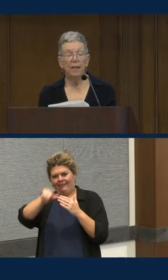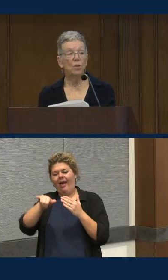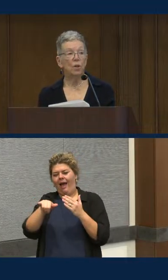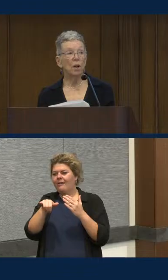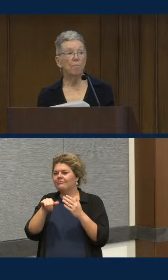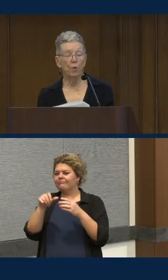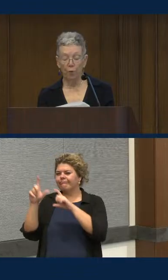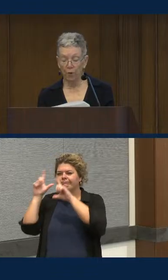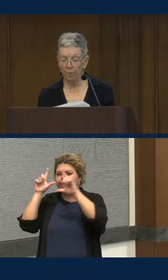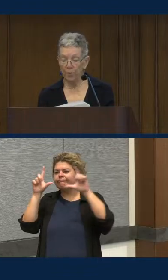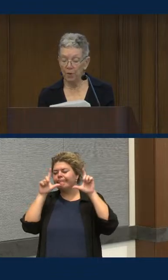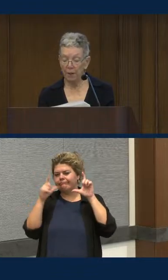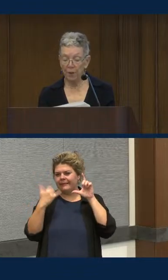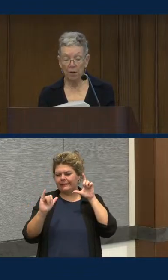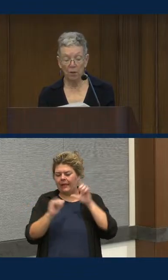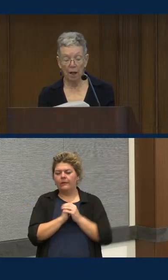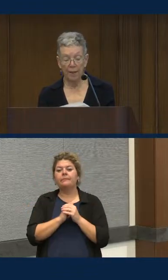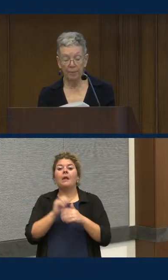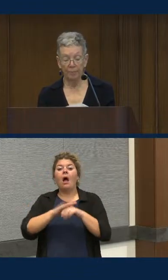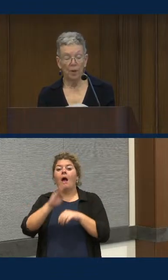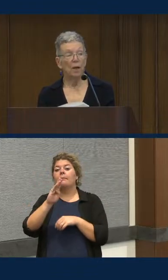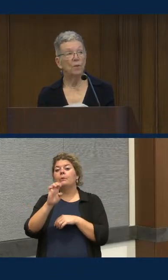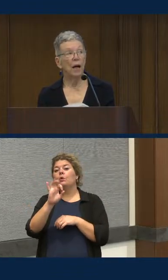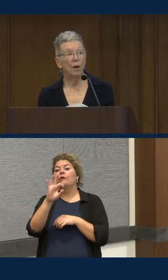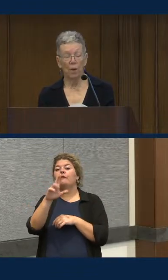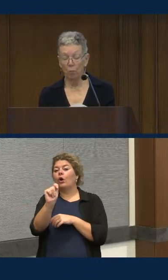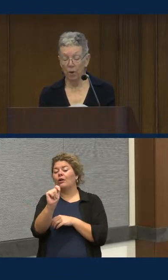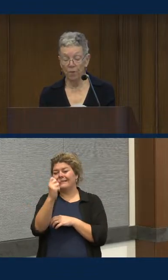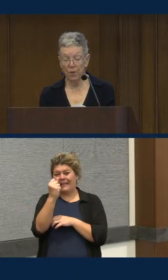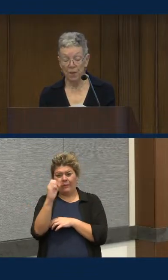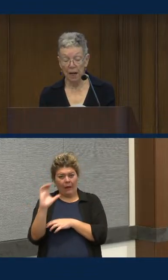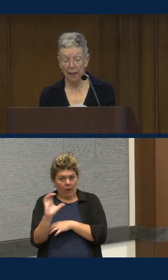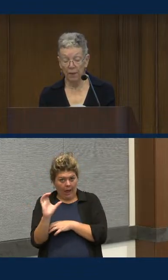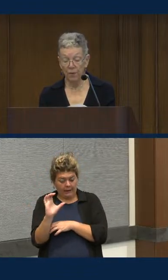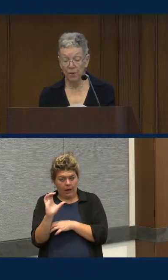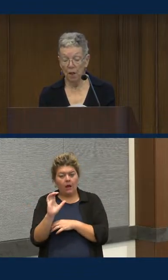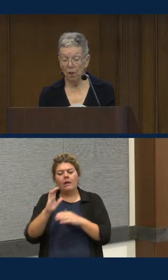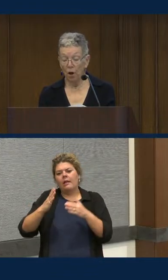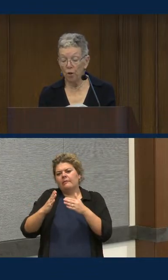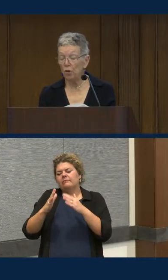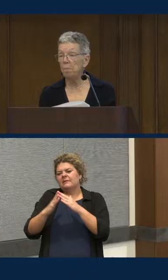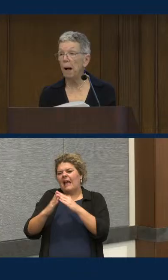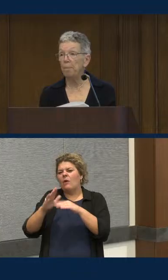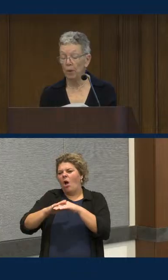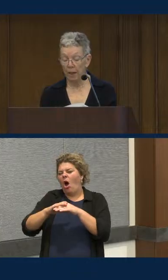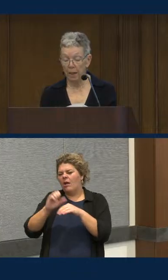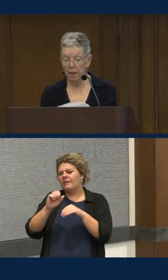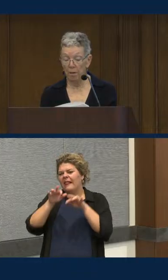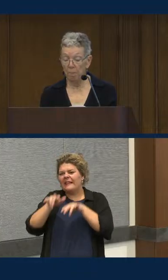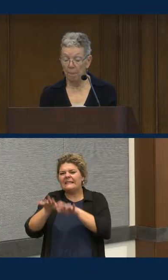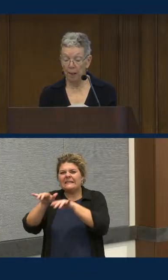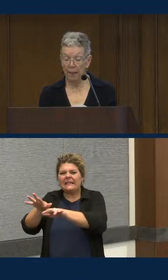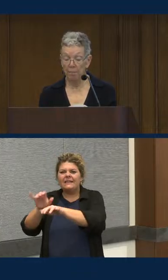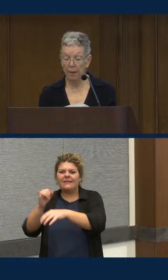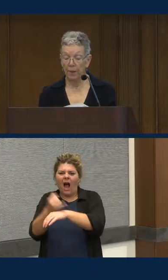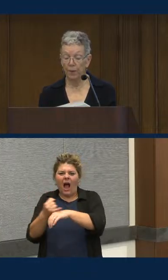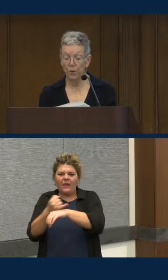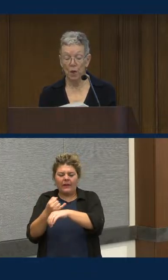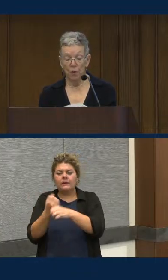Beaufort, South Carolina, a town on one of the Sea Islands largely populated by Black